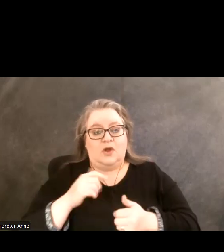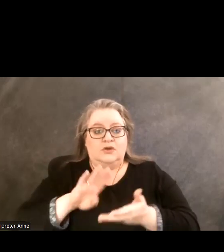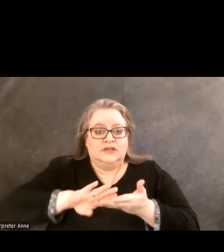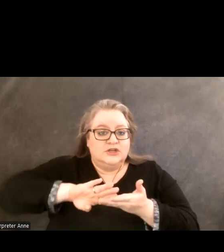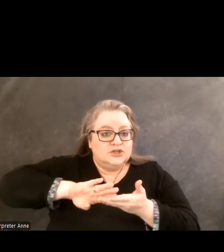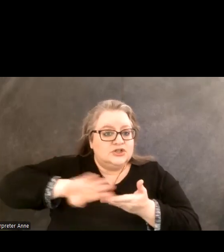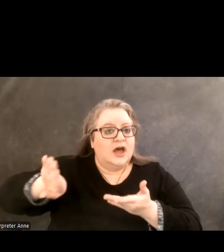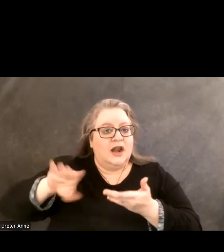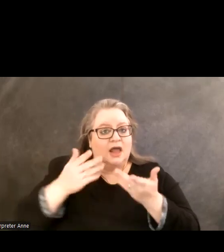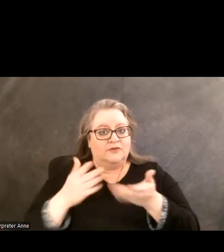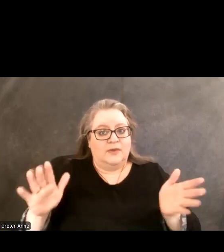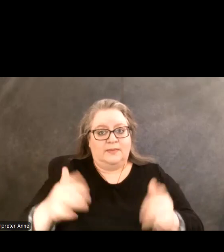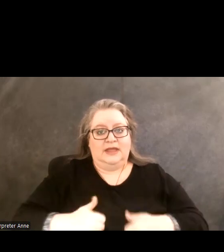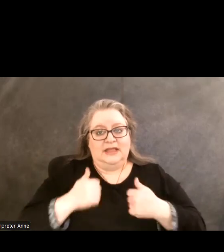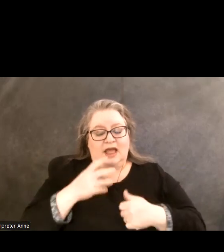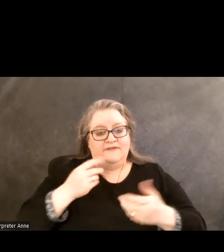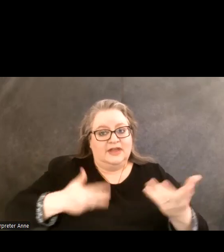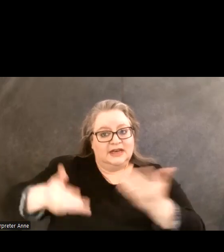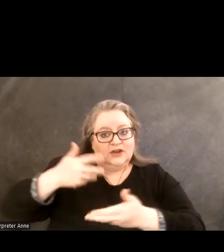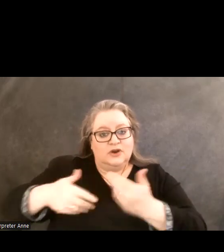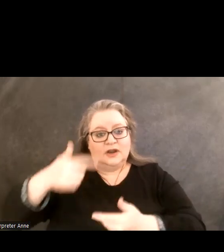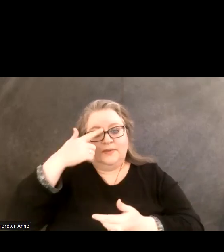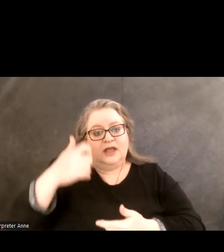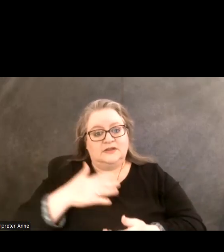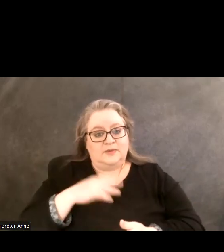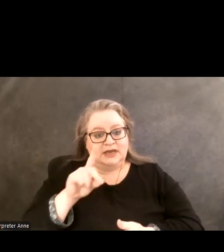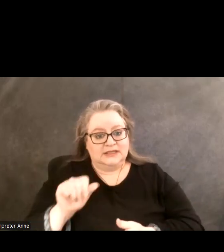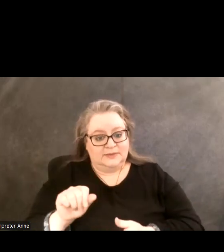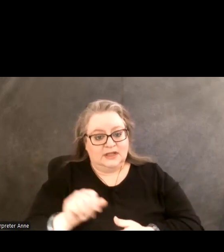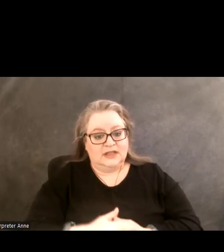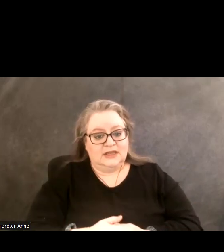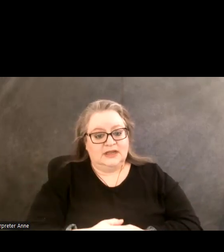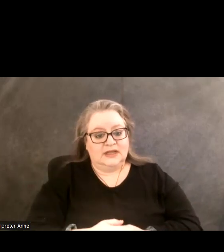and interaction, because of my disability, here are all of the